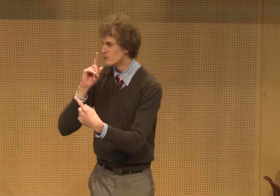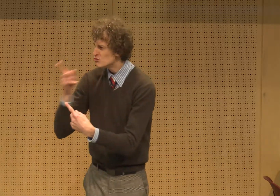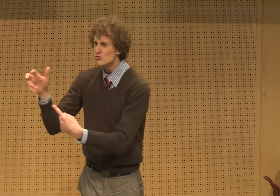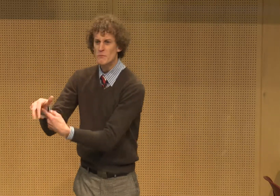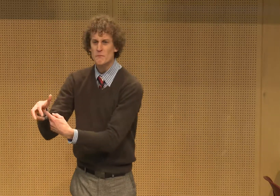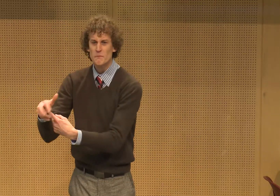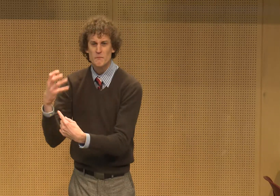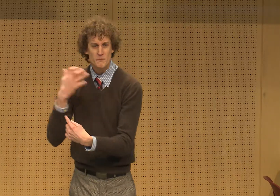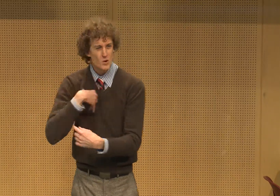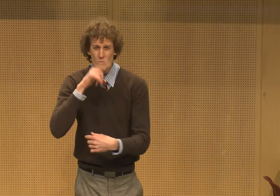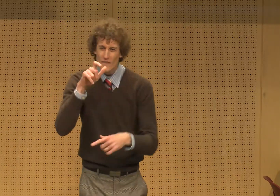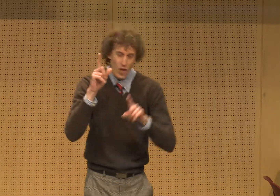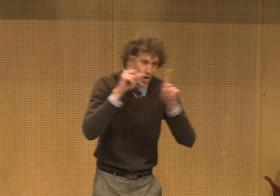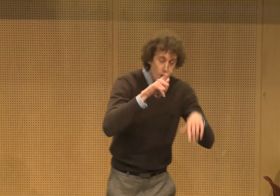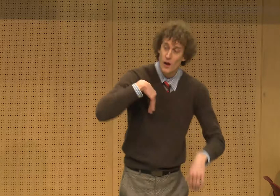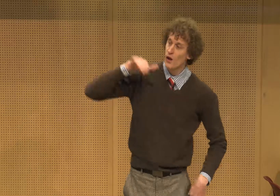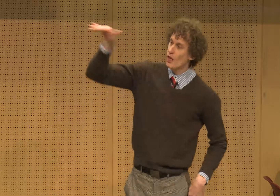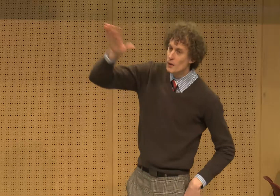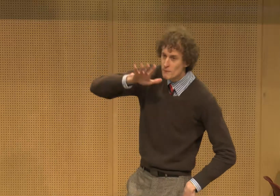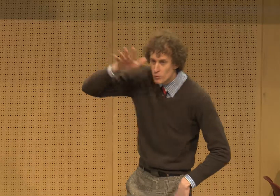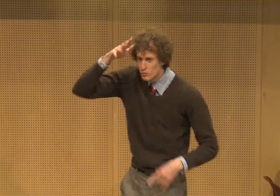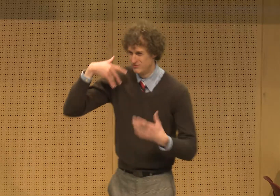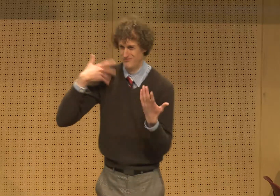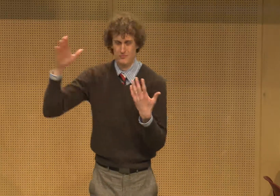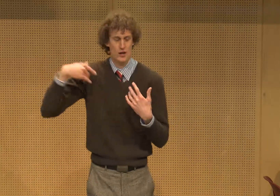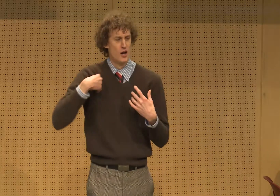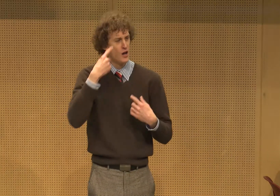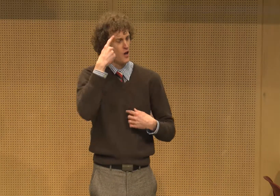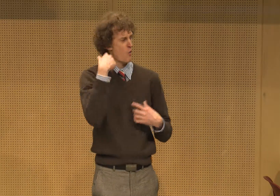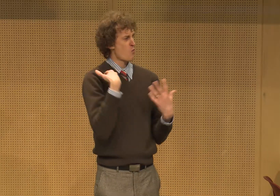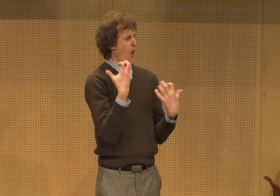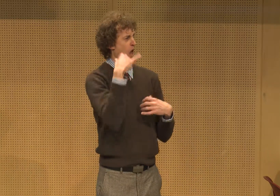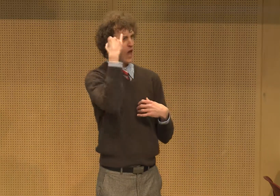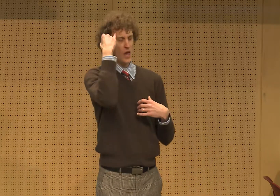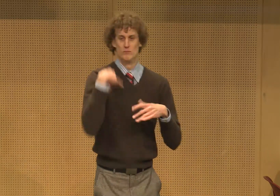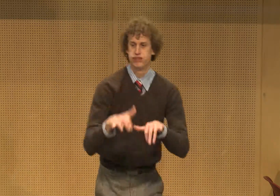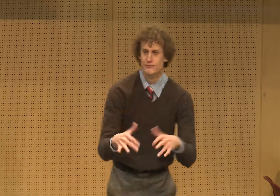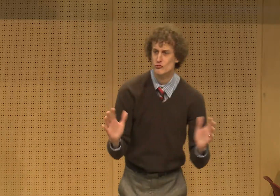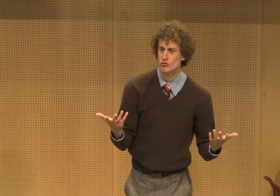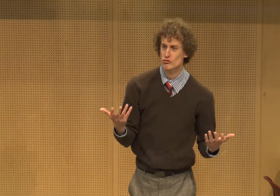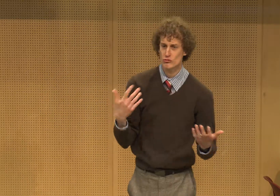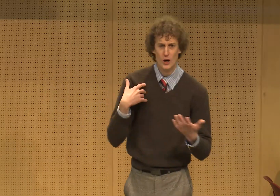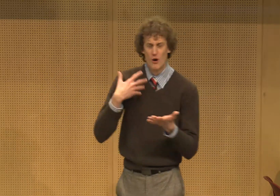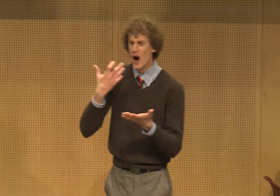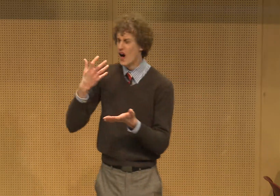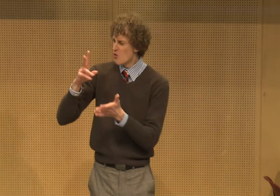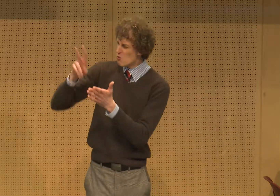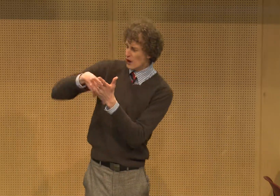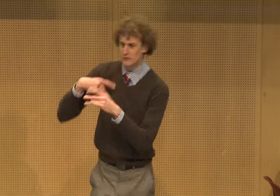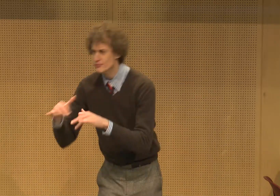But it was terrific. I didn't have to ask my parents to find out information or go to the library.